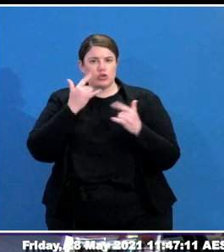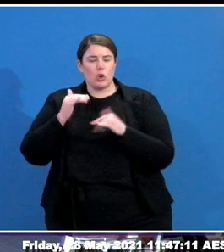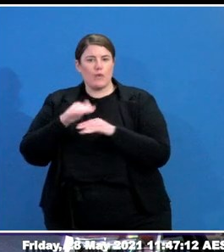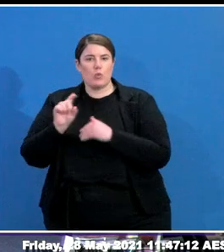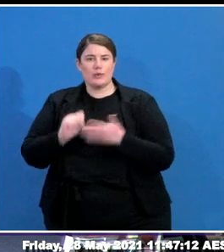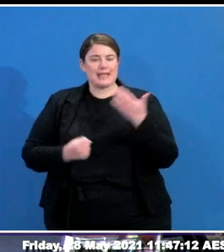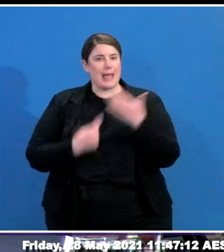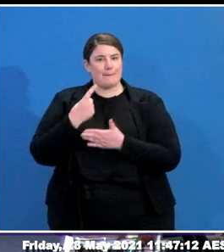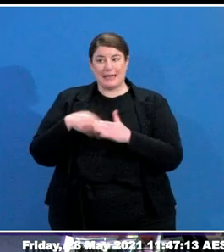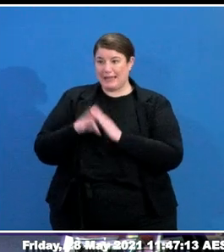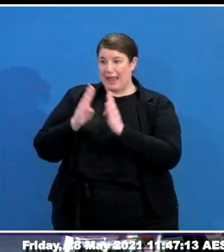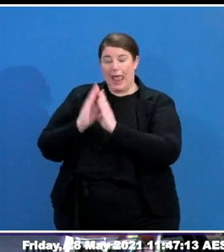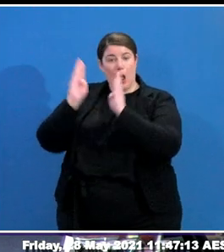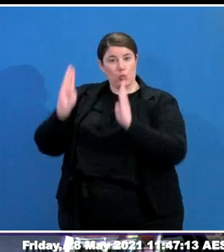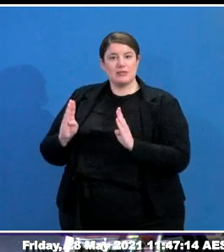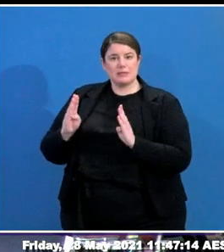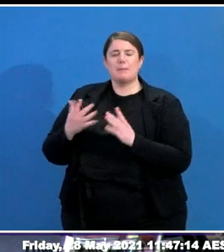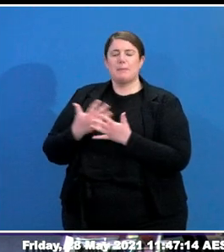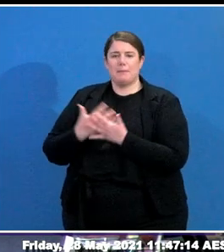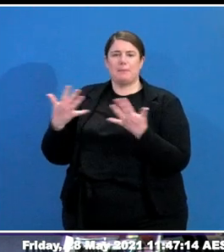happening in houses, has a huge impact as well.